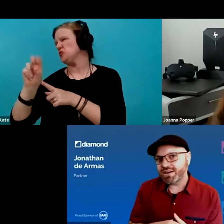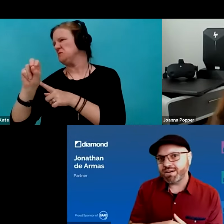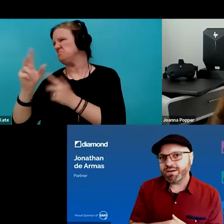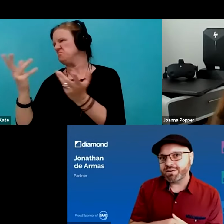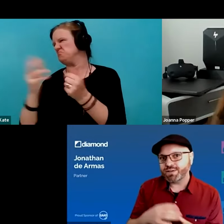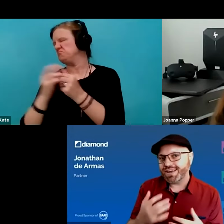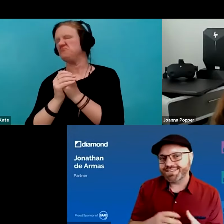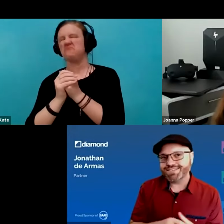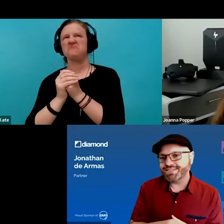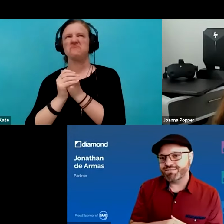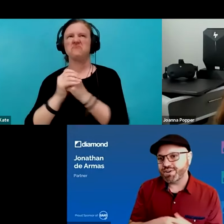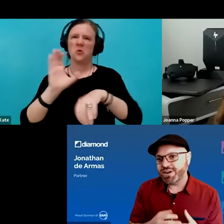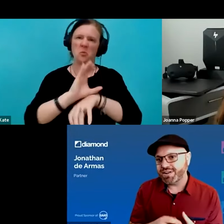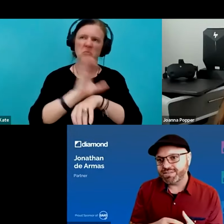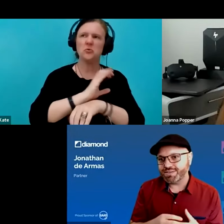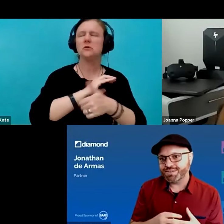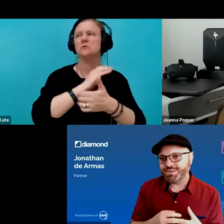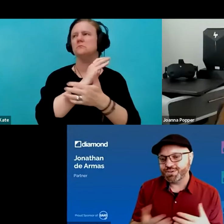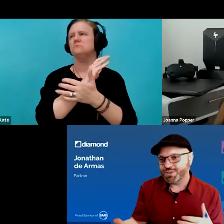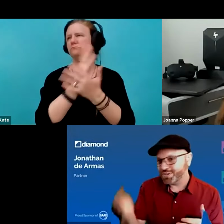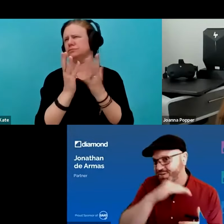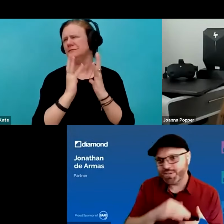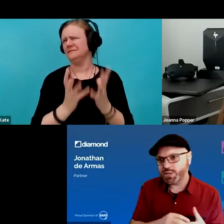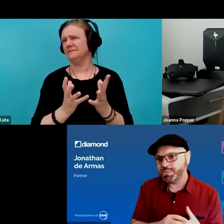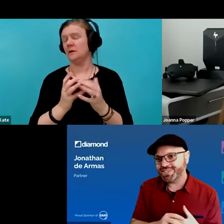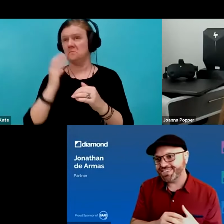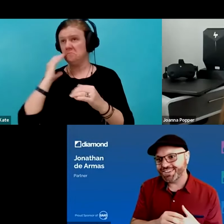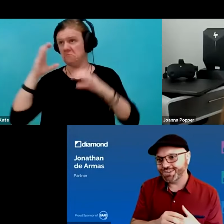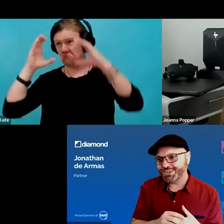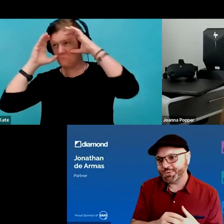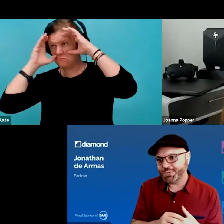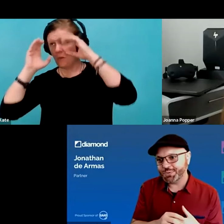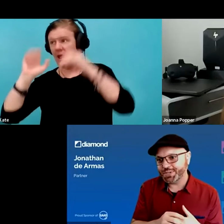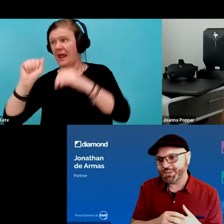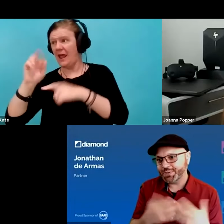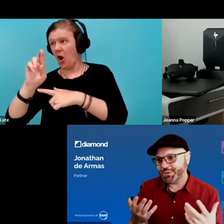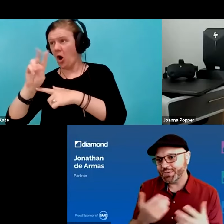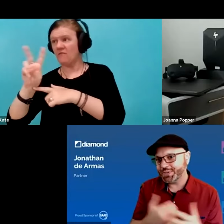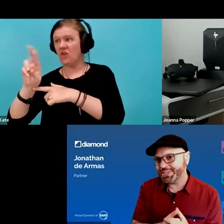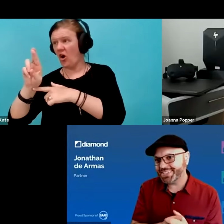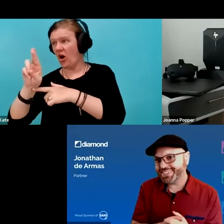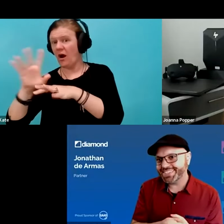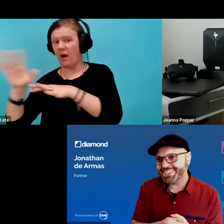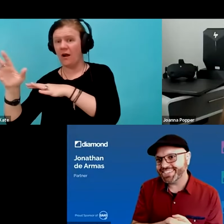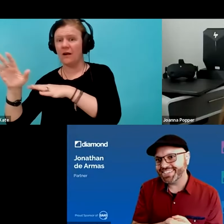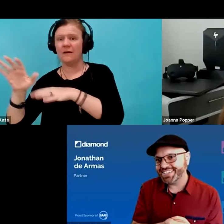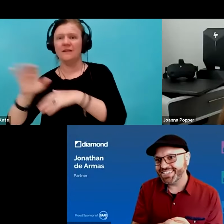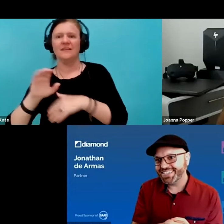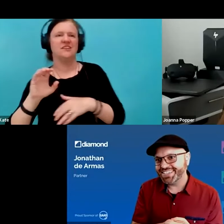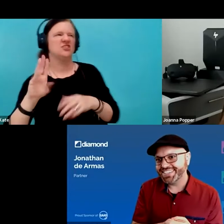you think AR glasses in VR headsets you think they're going to eclipse it Chadwick Turner: This is great. I'm just going to stop you right there because